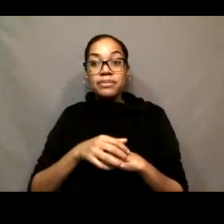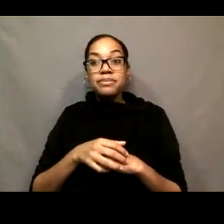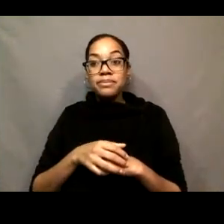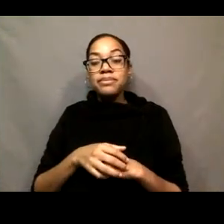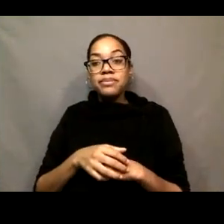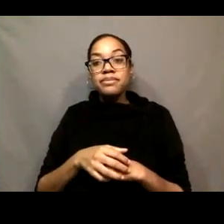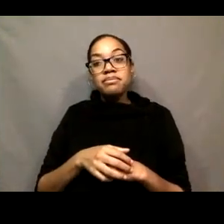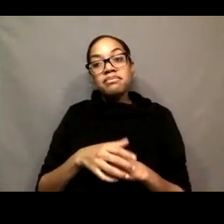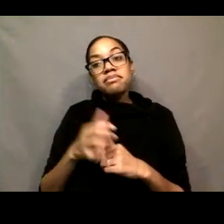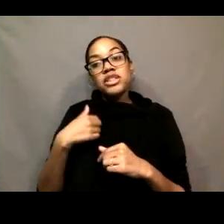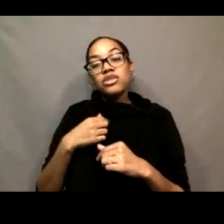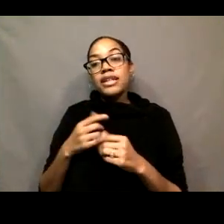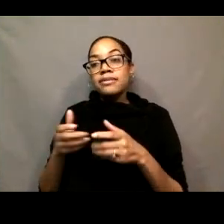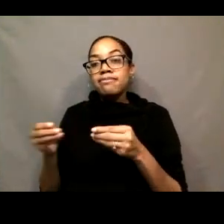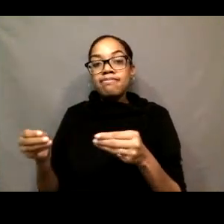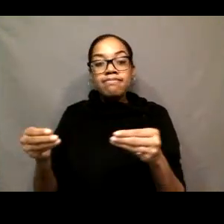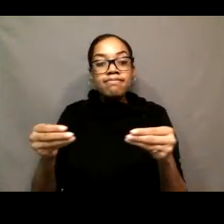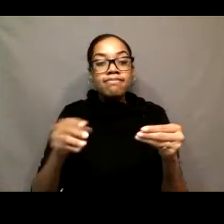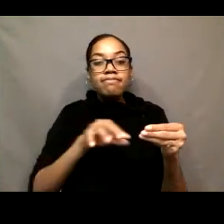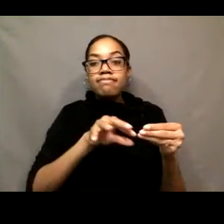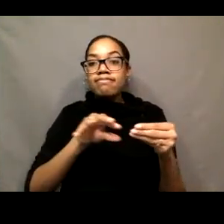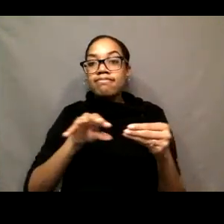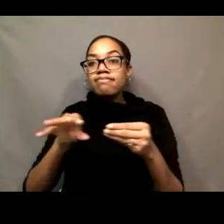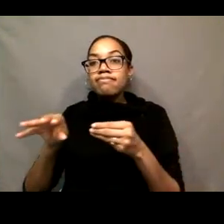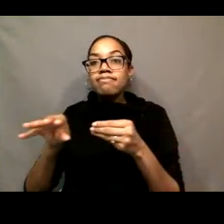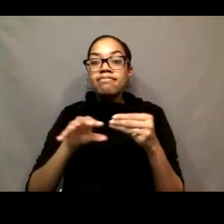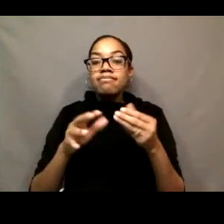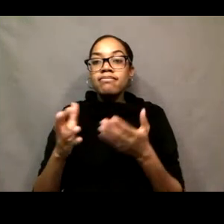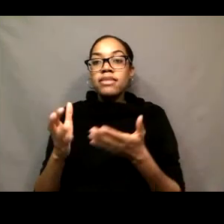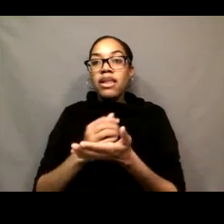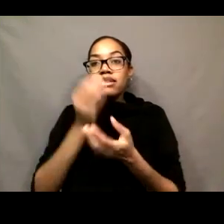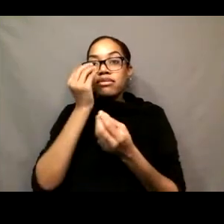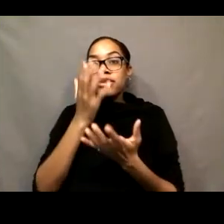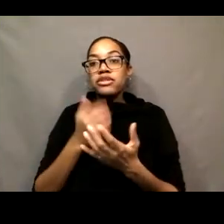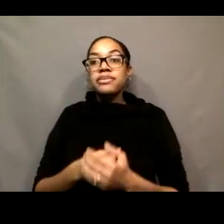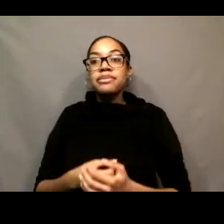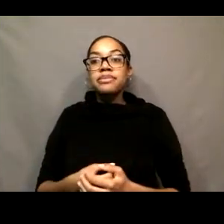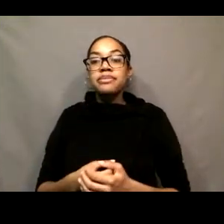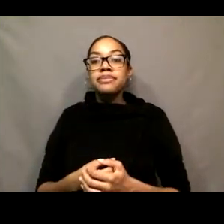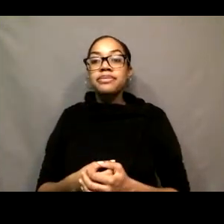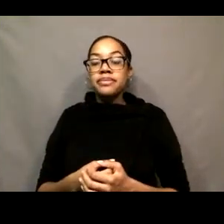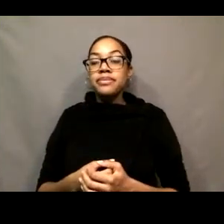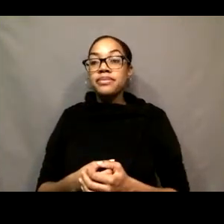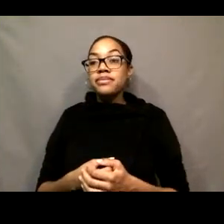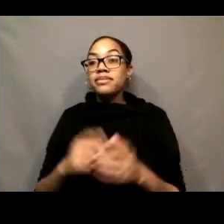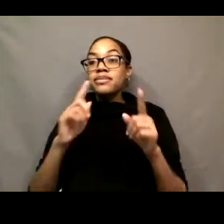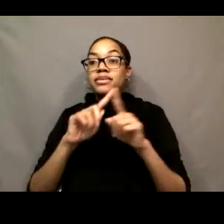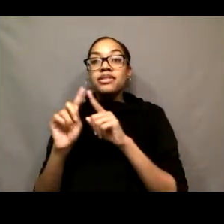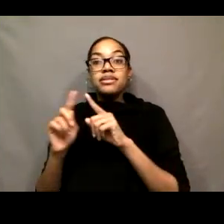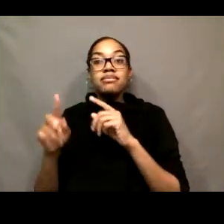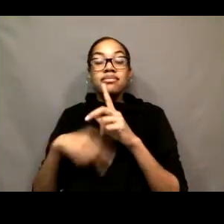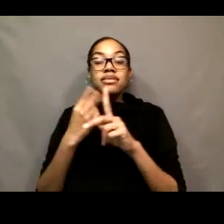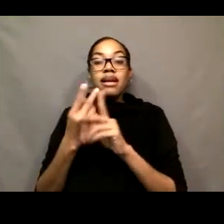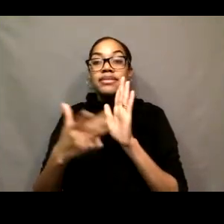to collect information on the abalone. So we use all sorts of technology and that's partly because as you can see